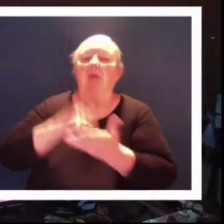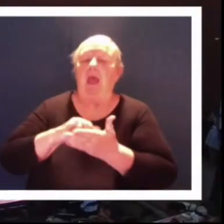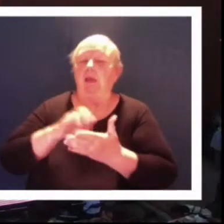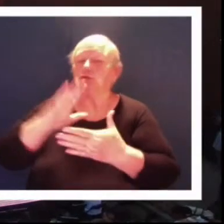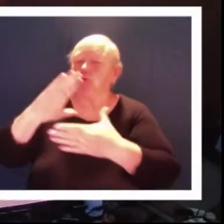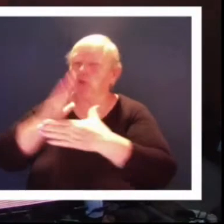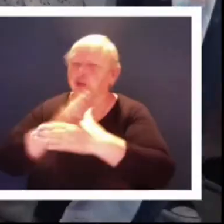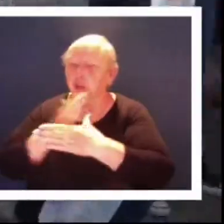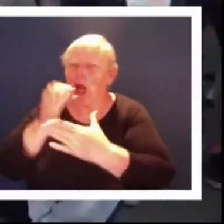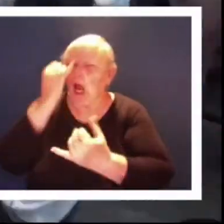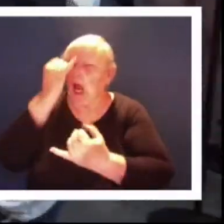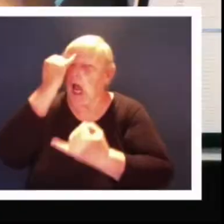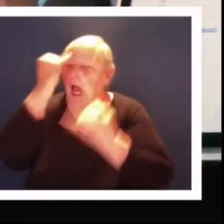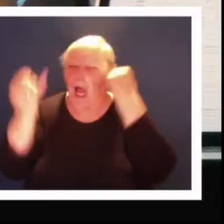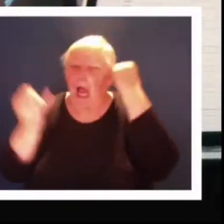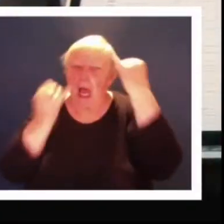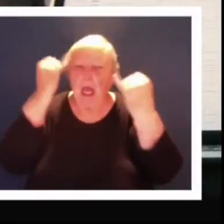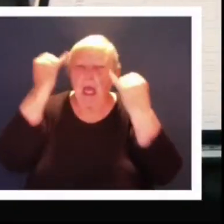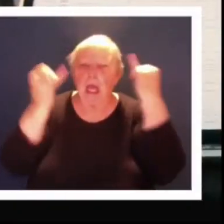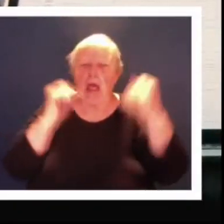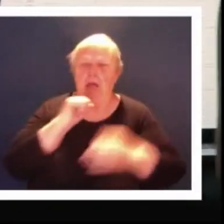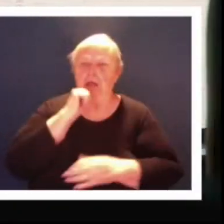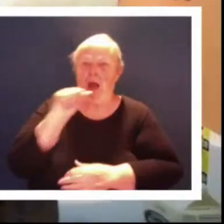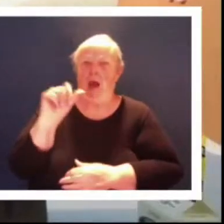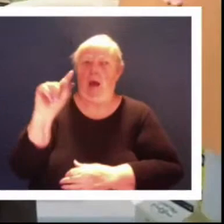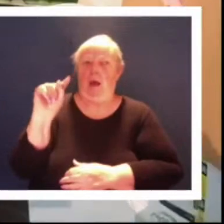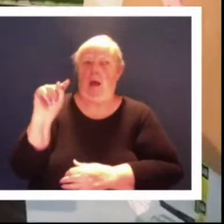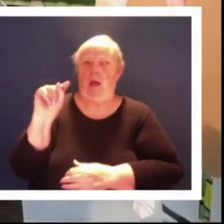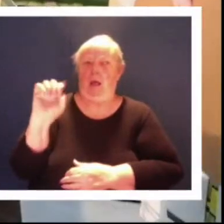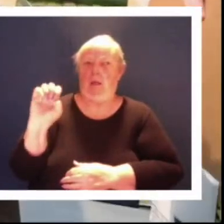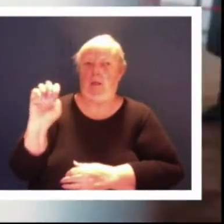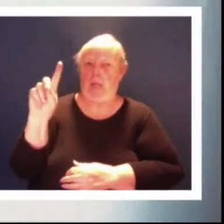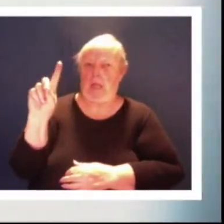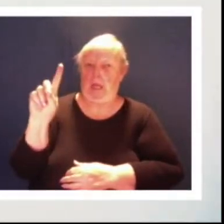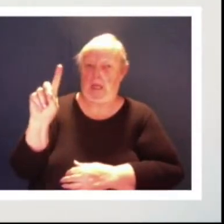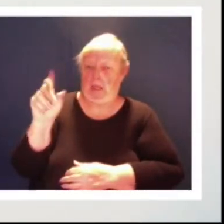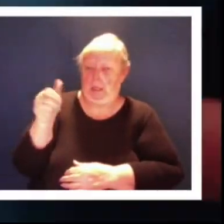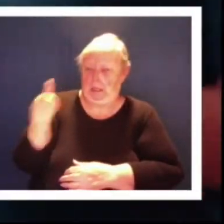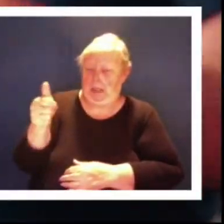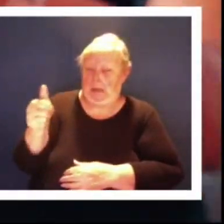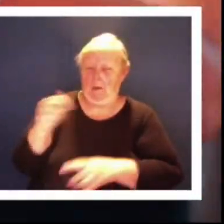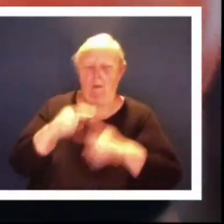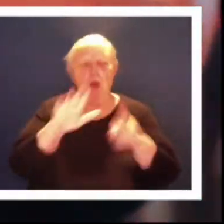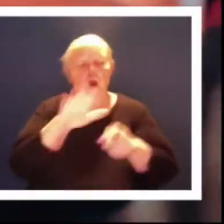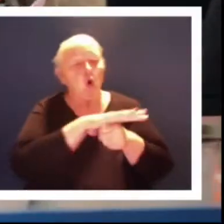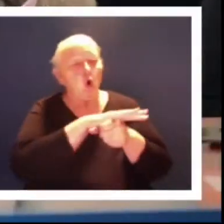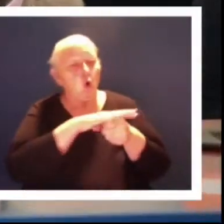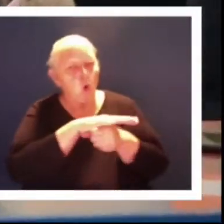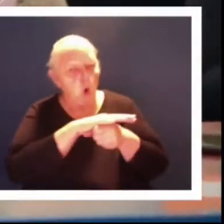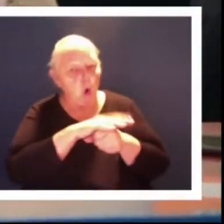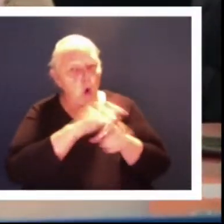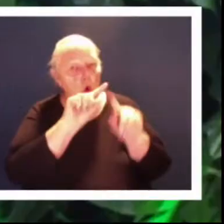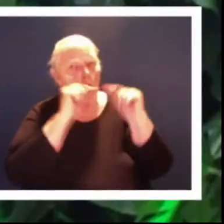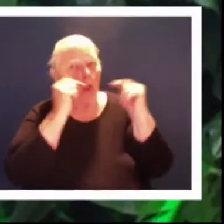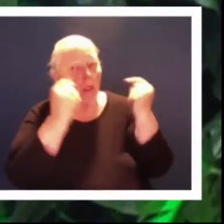It's not TED itself but your local TEDx team of volunteers that has done all the work to put on today's event.